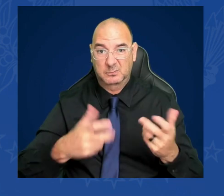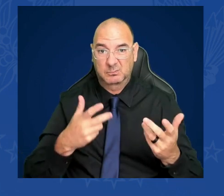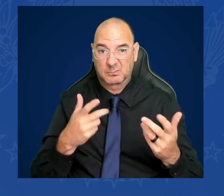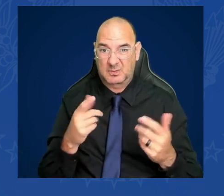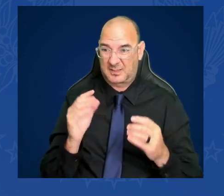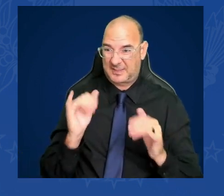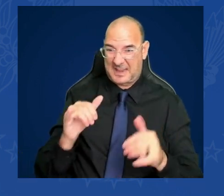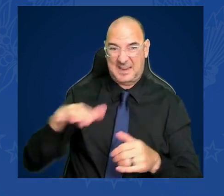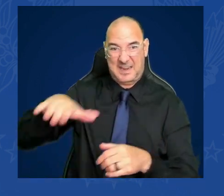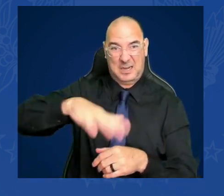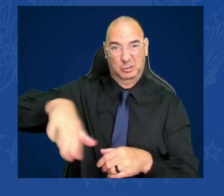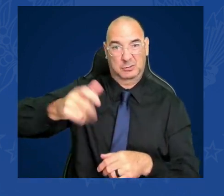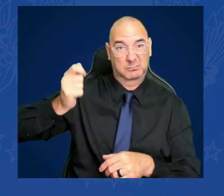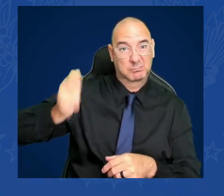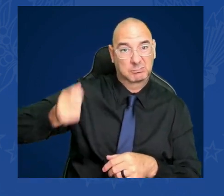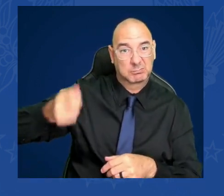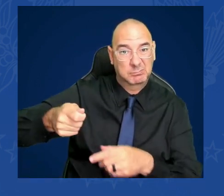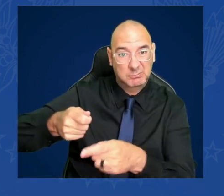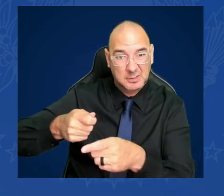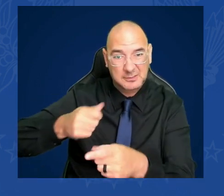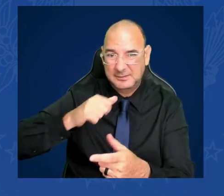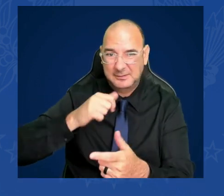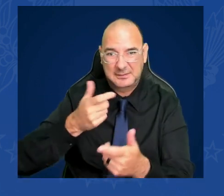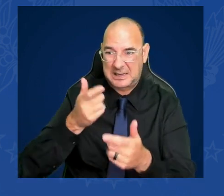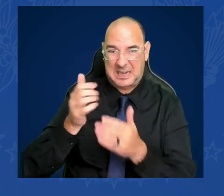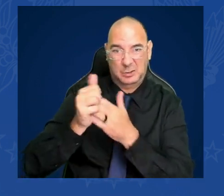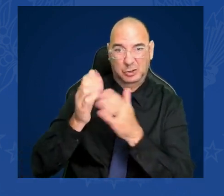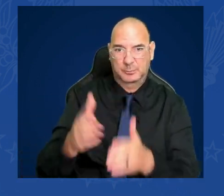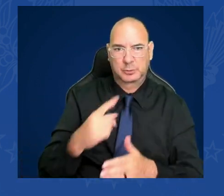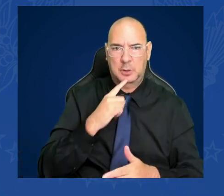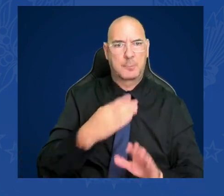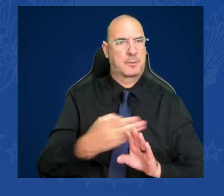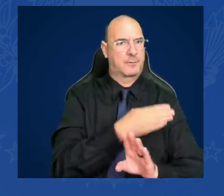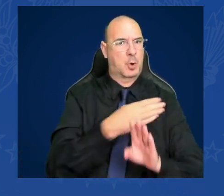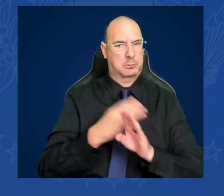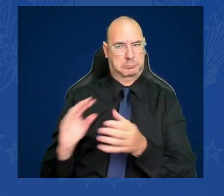and they said again: Ours is a vital partnership.